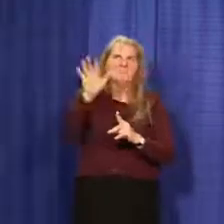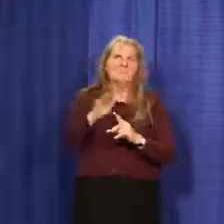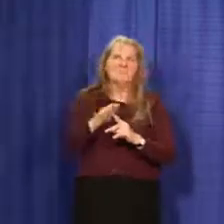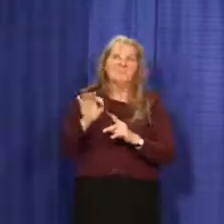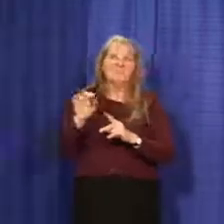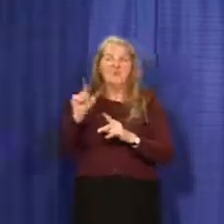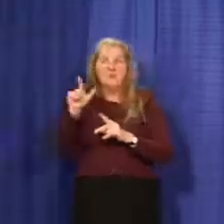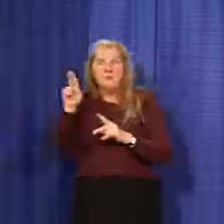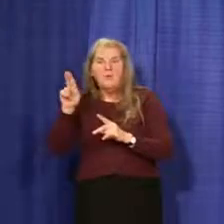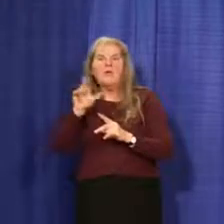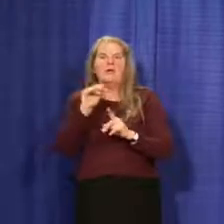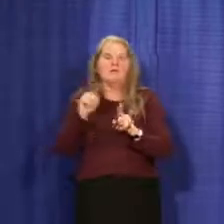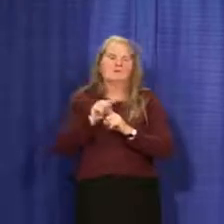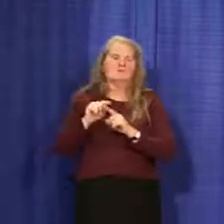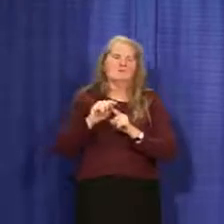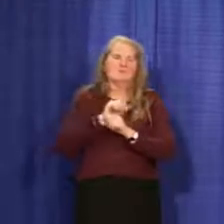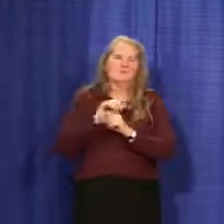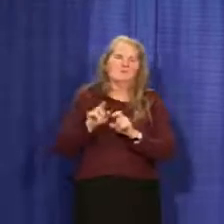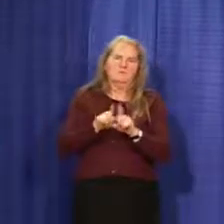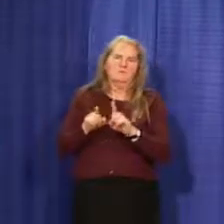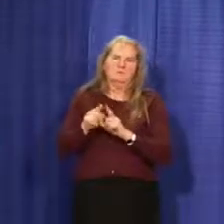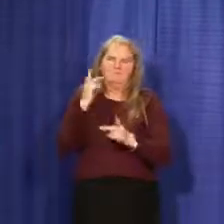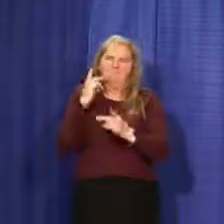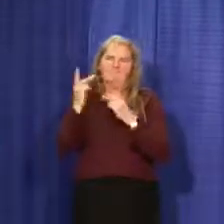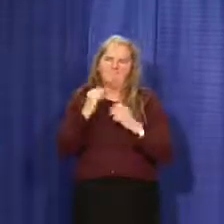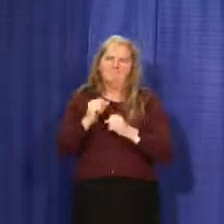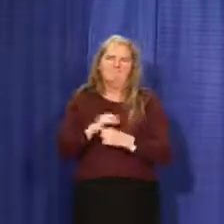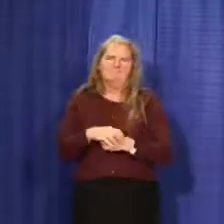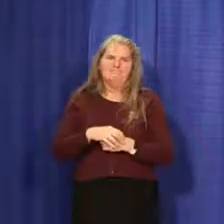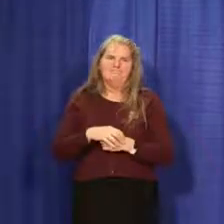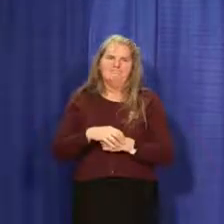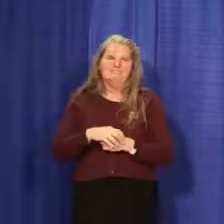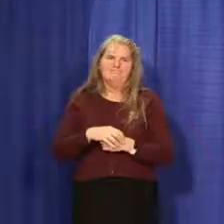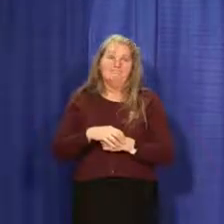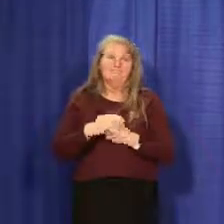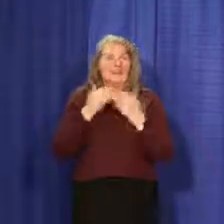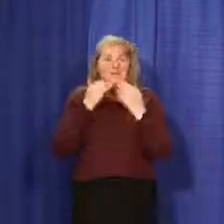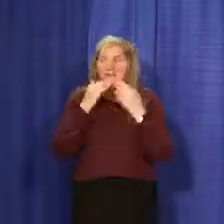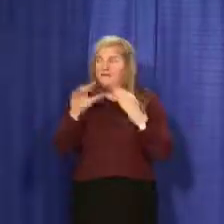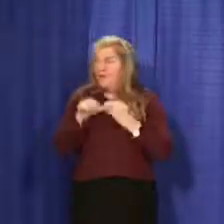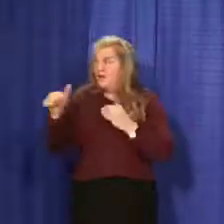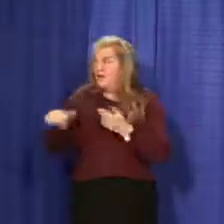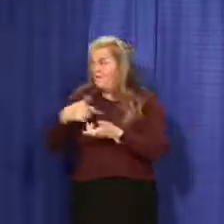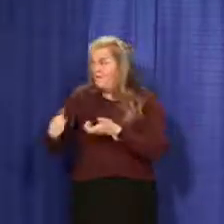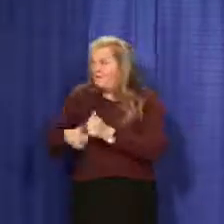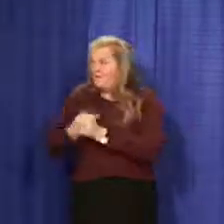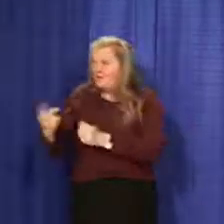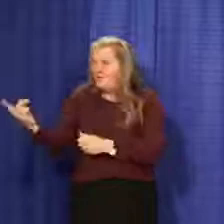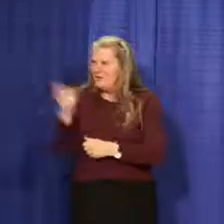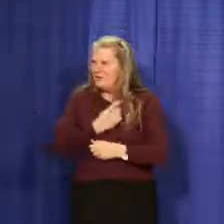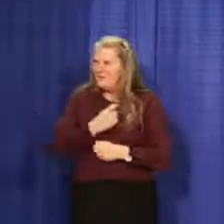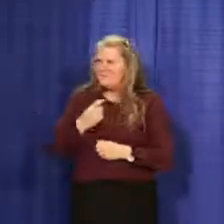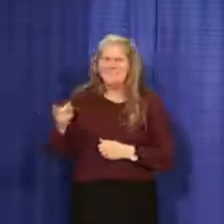case with COVID. Thank you, do you have a